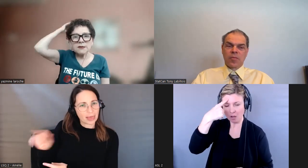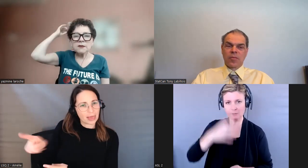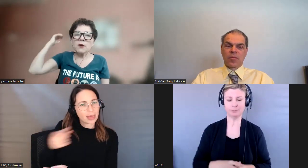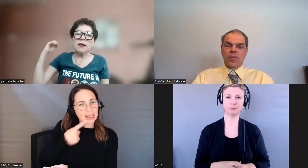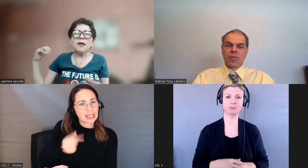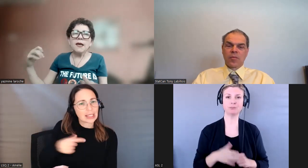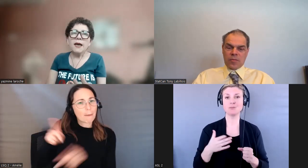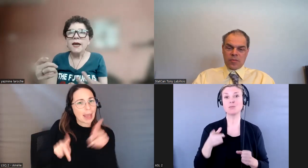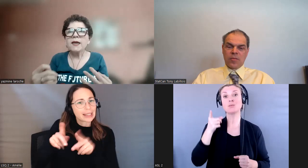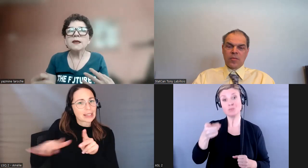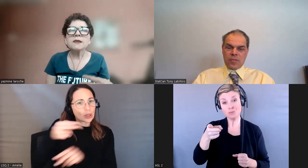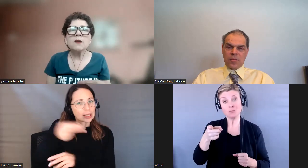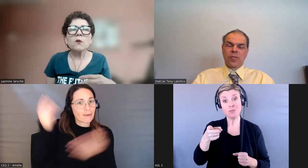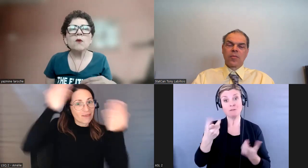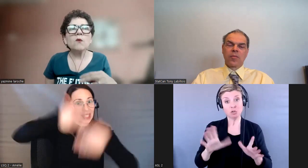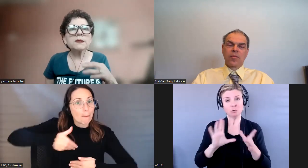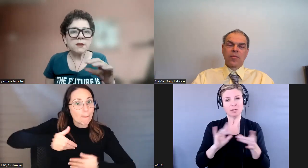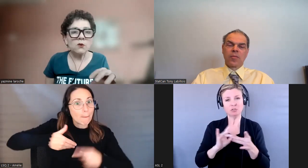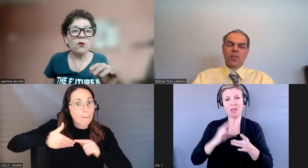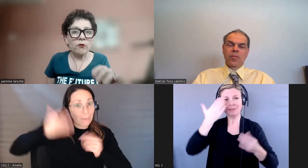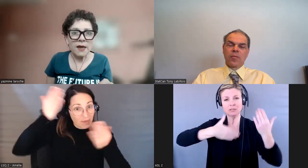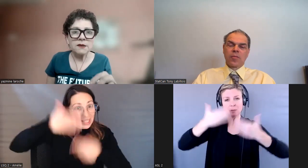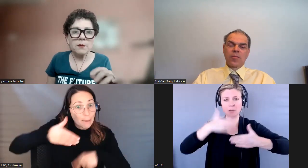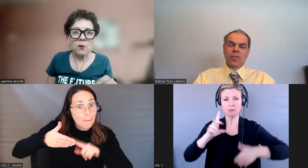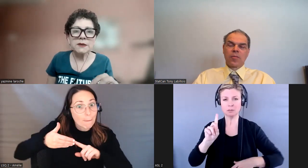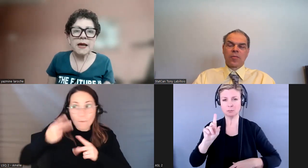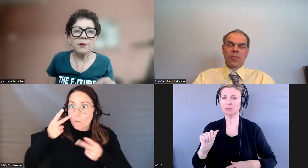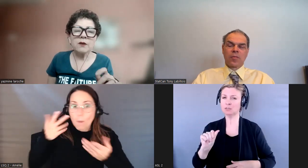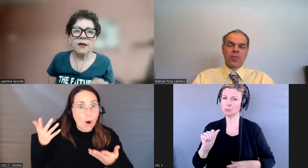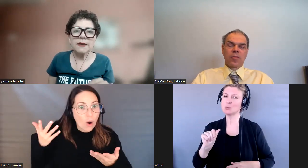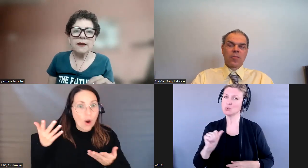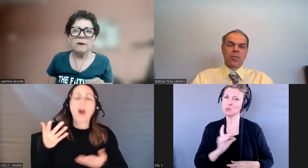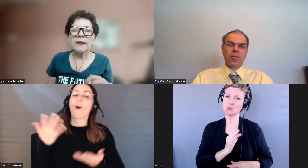disabilities as well and I think what's so great about what's happening right now is